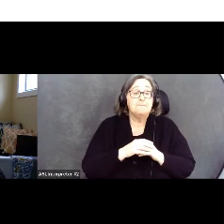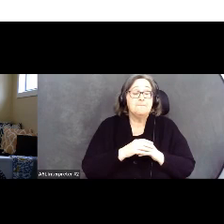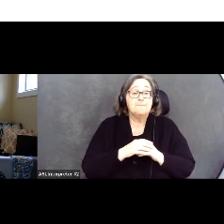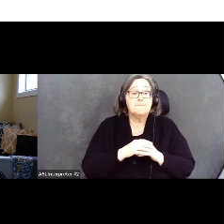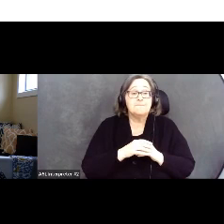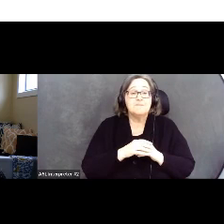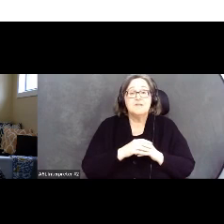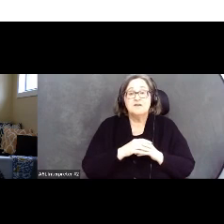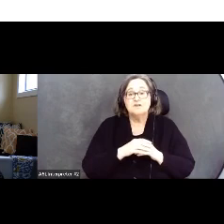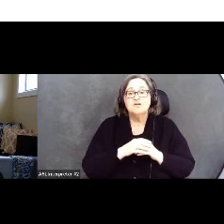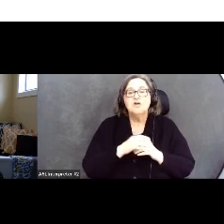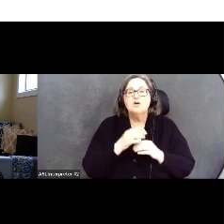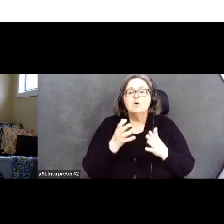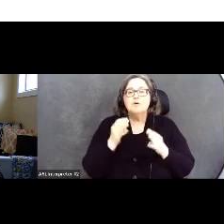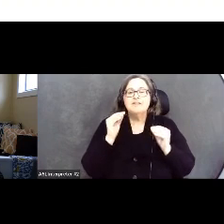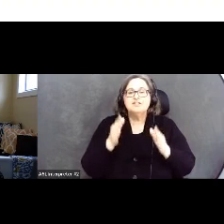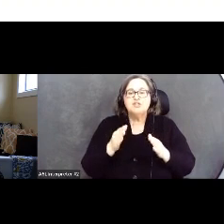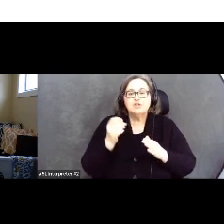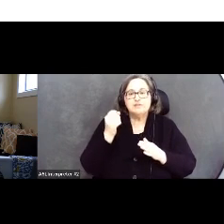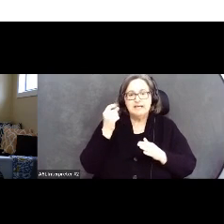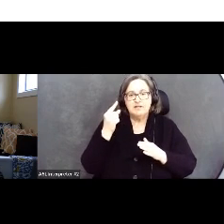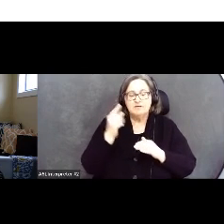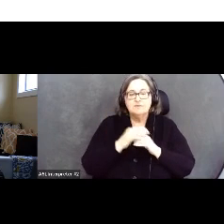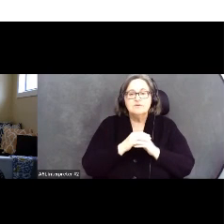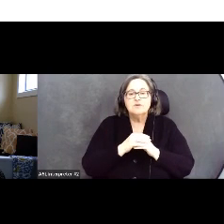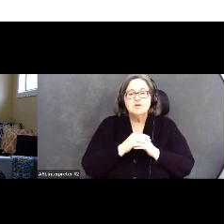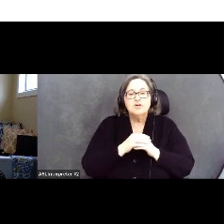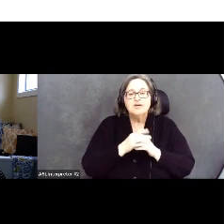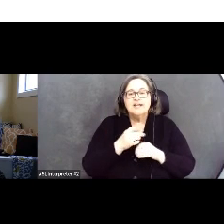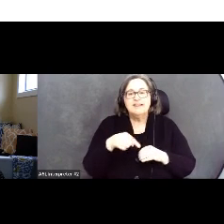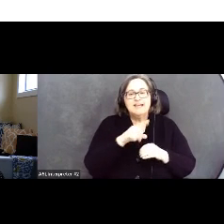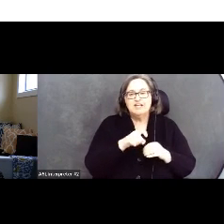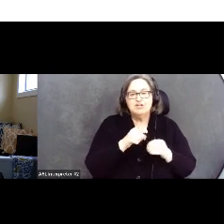Basically, for teachers to understand that they need to support students with